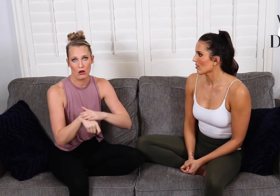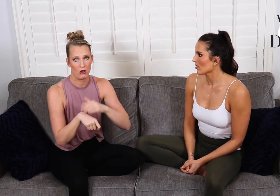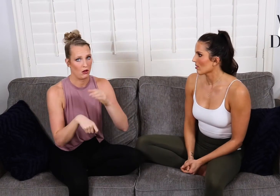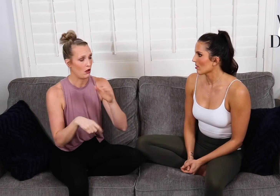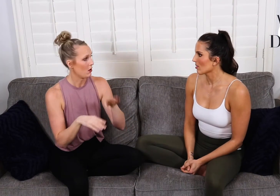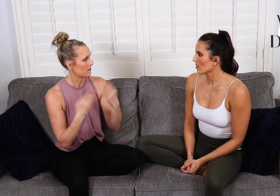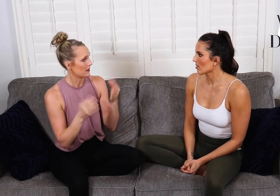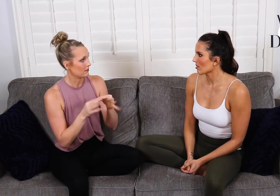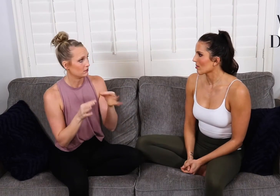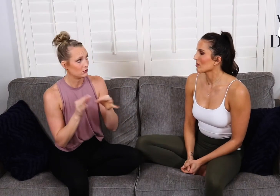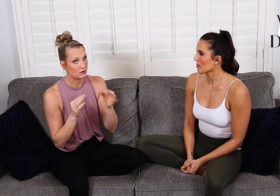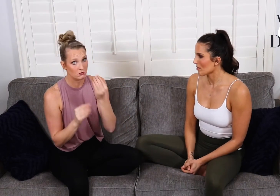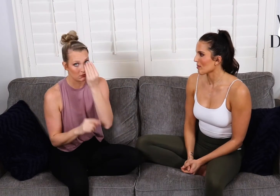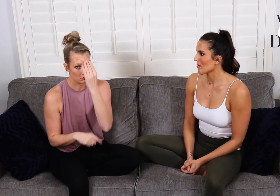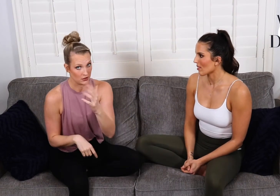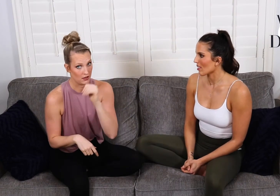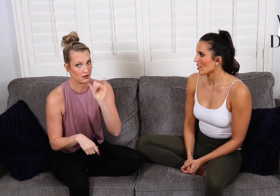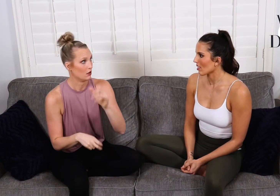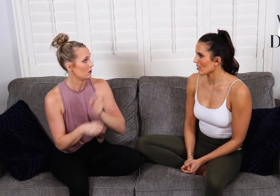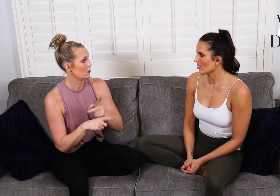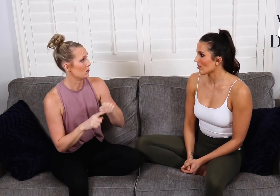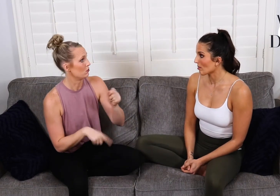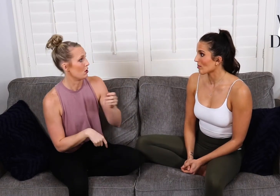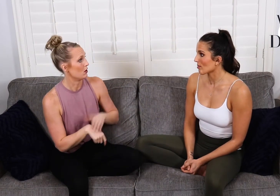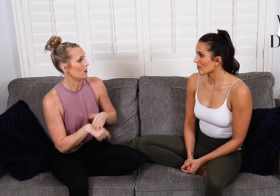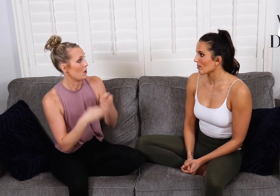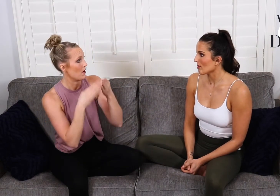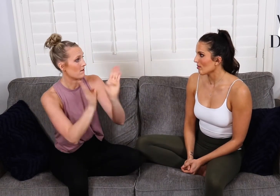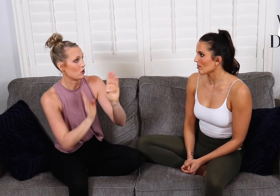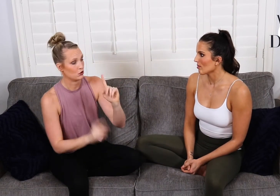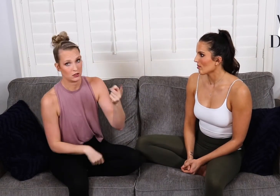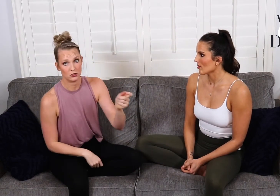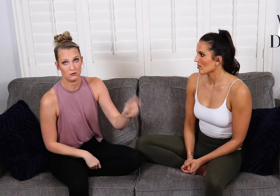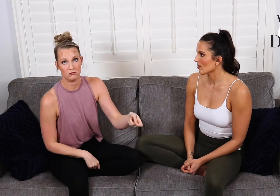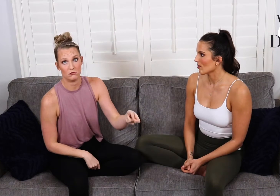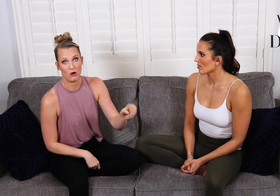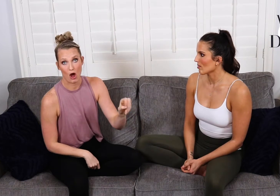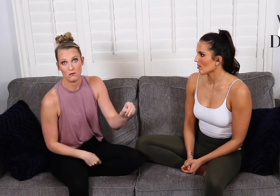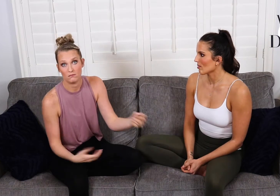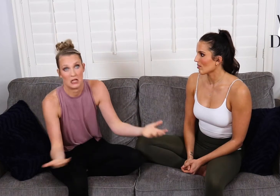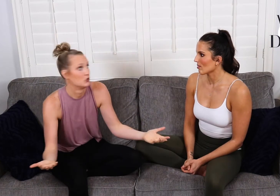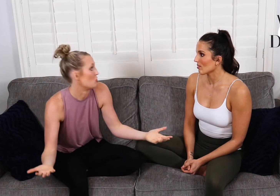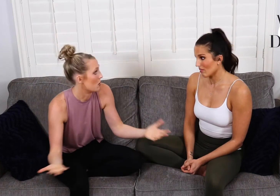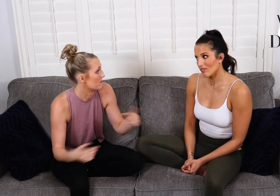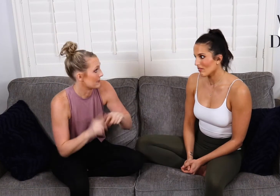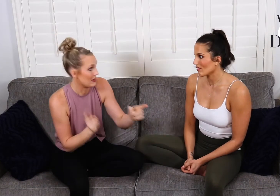you could turn on the open captioning?” And just to let you know it's not hard to do its overall. It's just a switch that you turn on for the theaters,